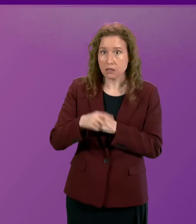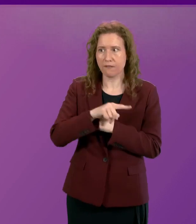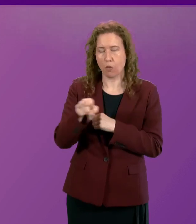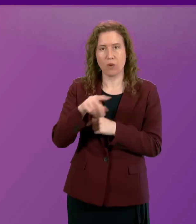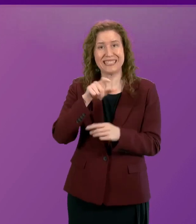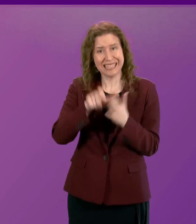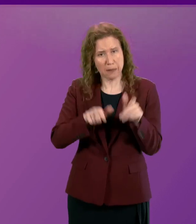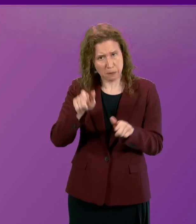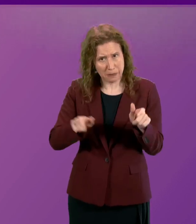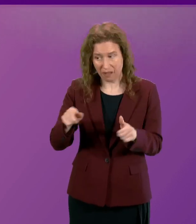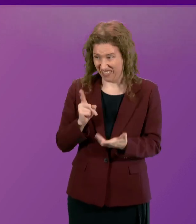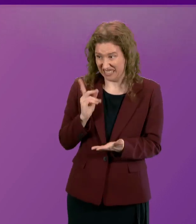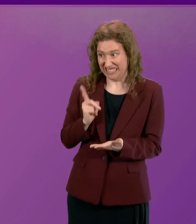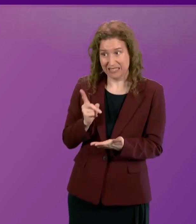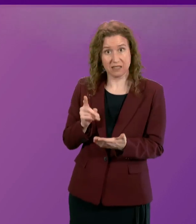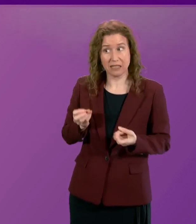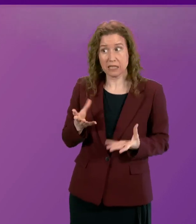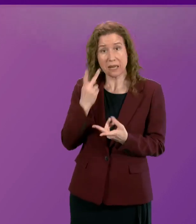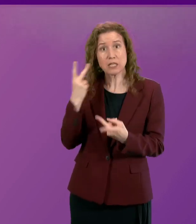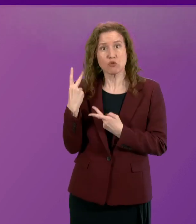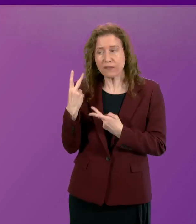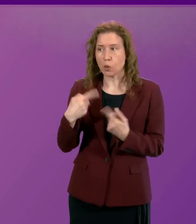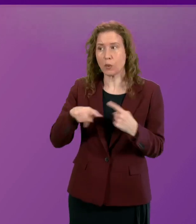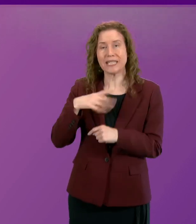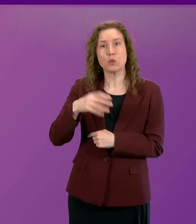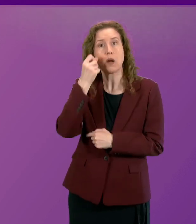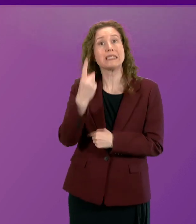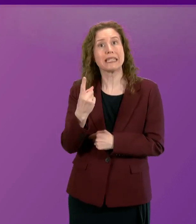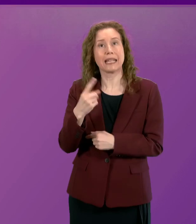Those are the realities of the spending review that need to be understood in Scotland today.